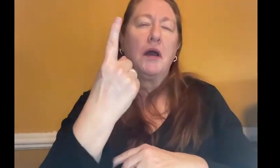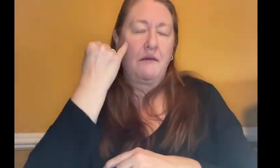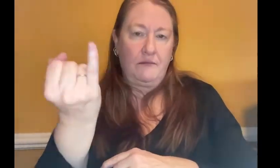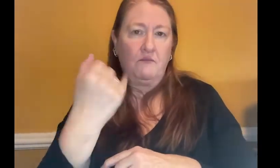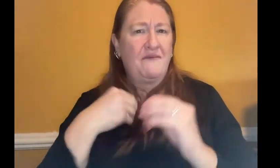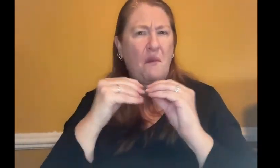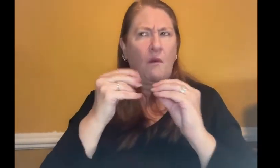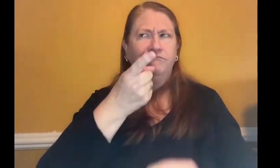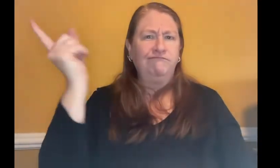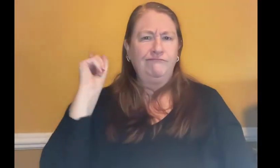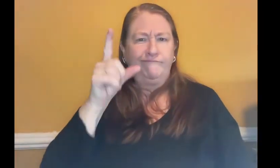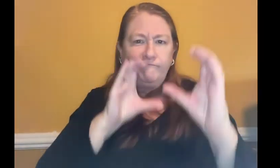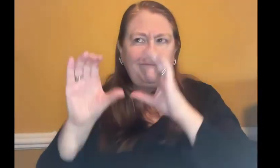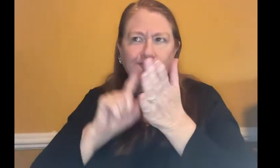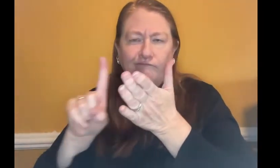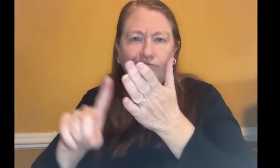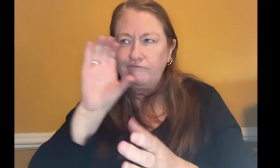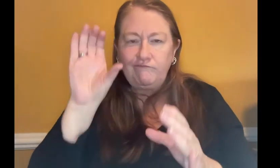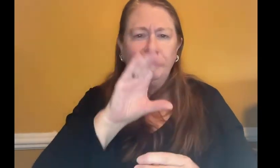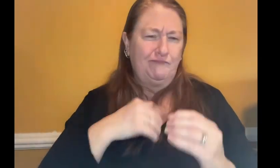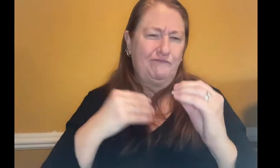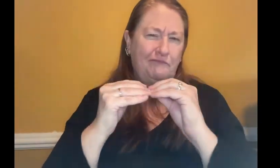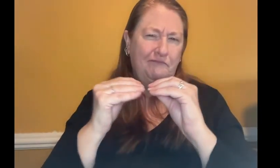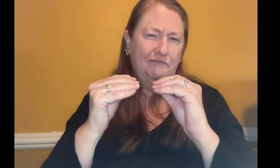This is just one idea, there are more ideas out there that you can explore.